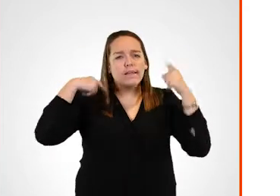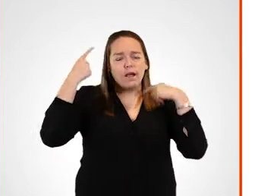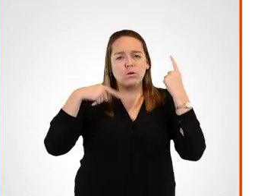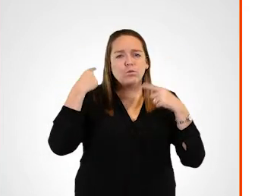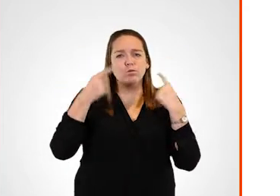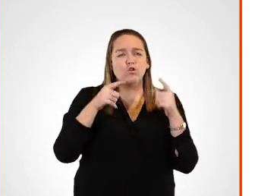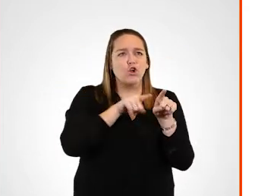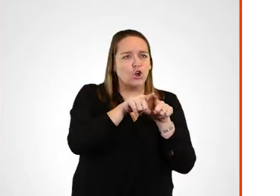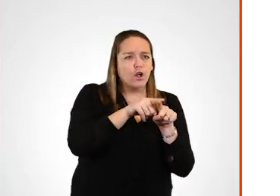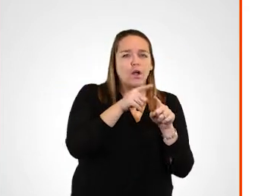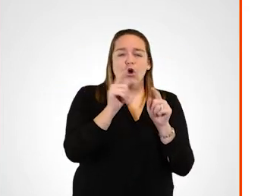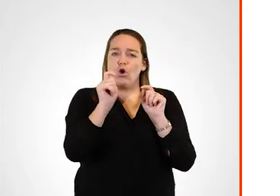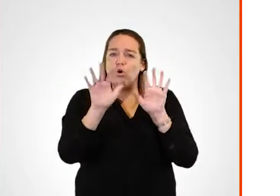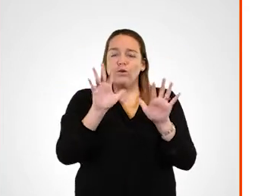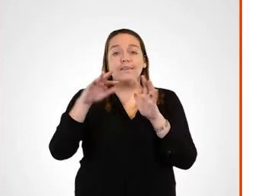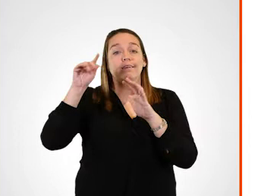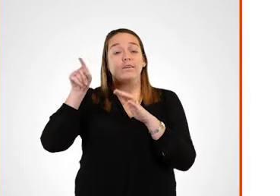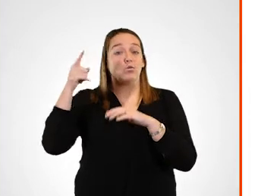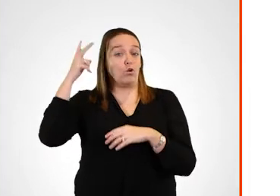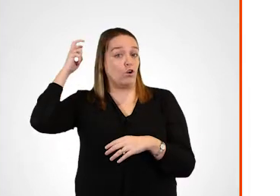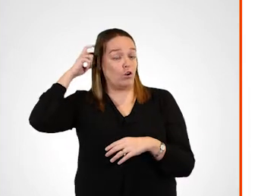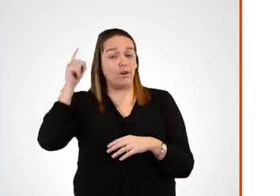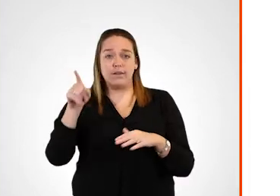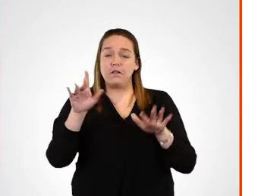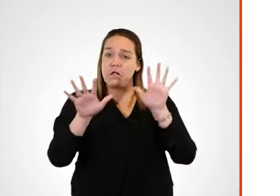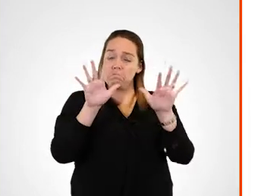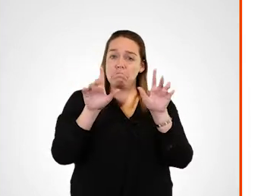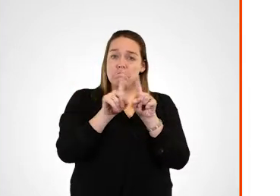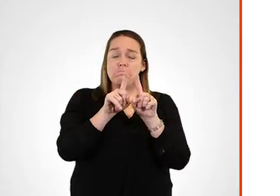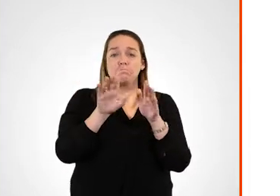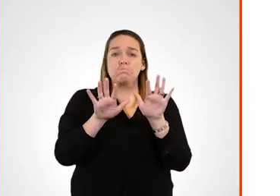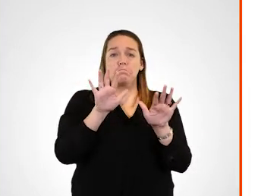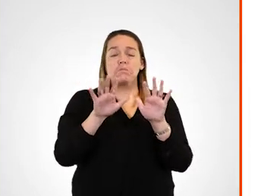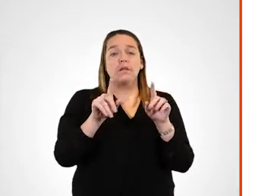the CI users approximate the accuracy of the typically developing children